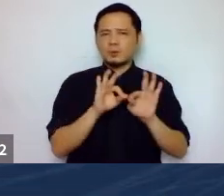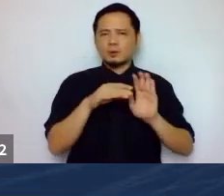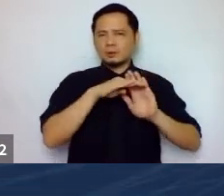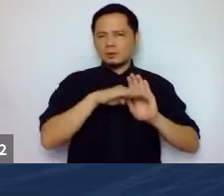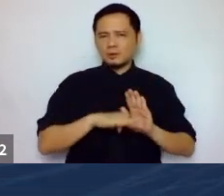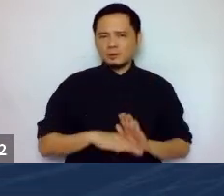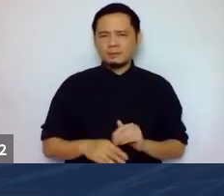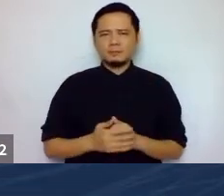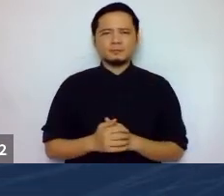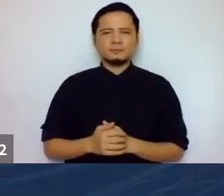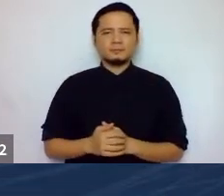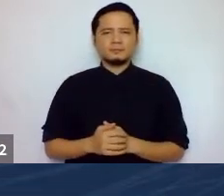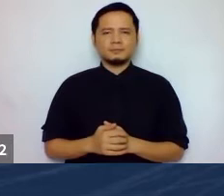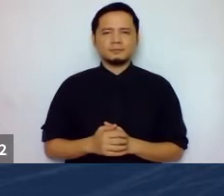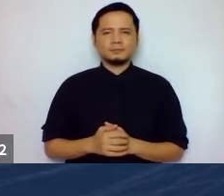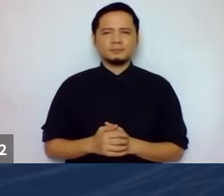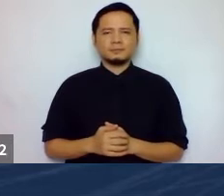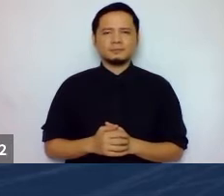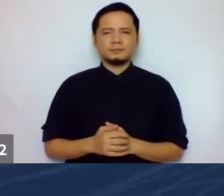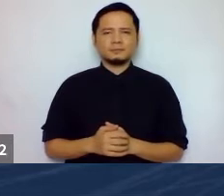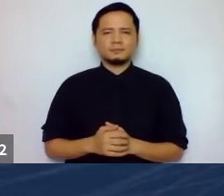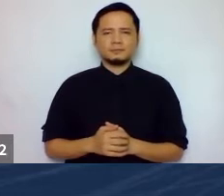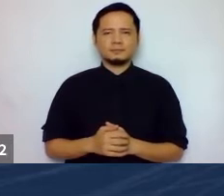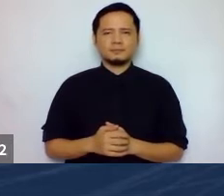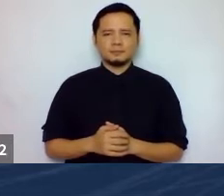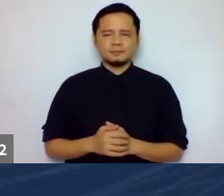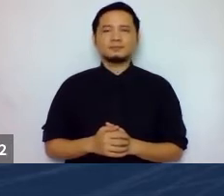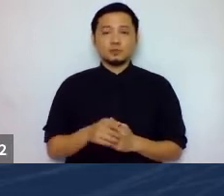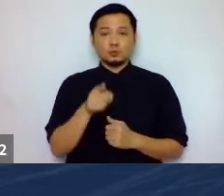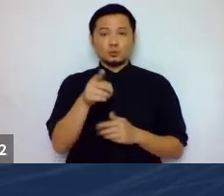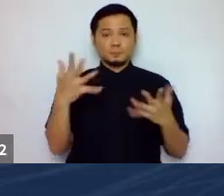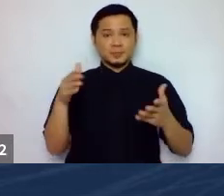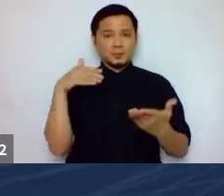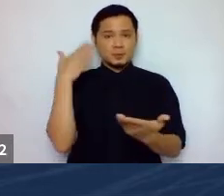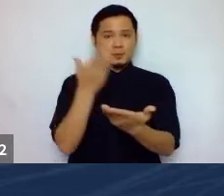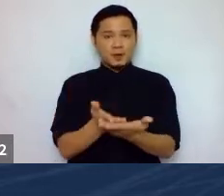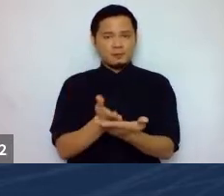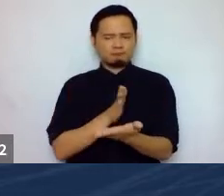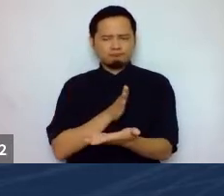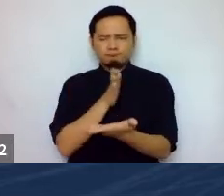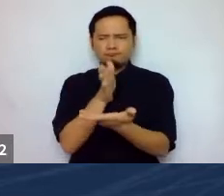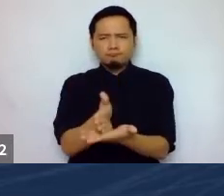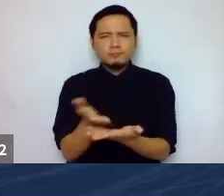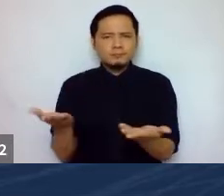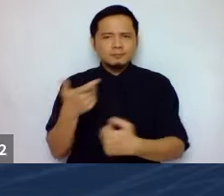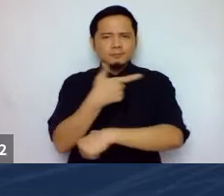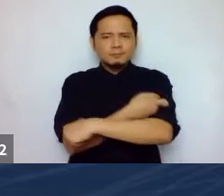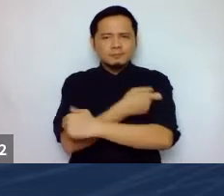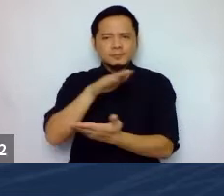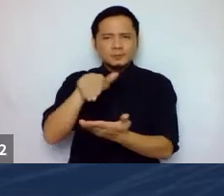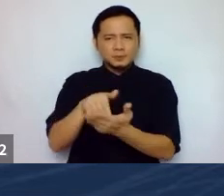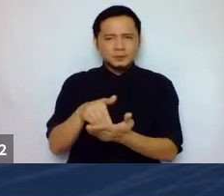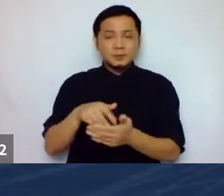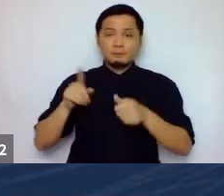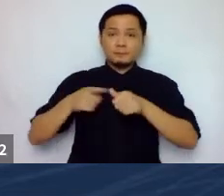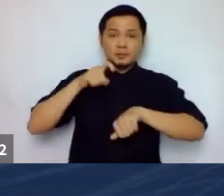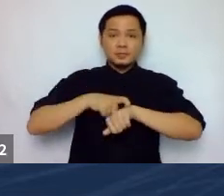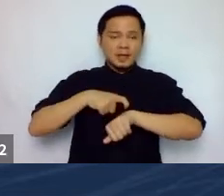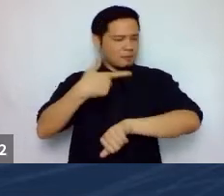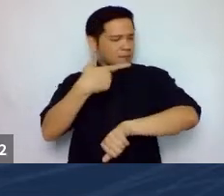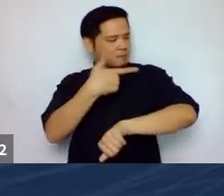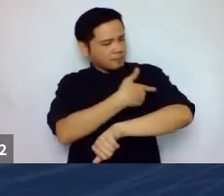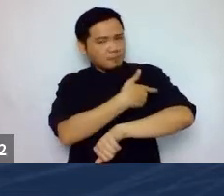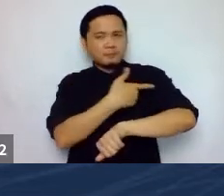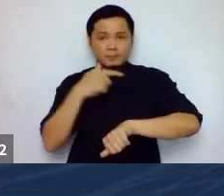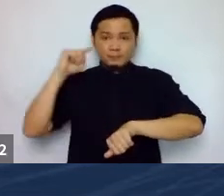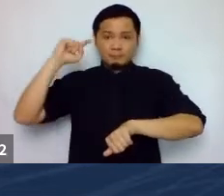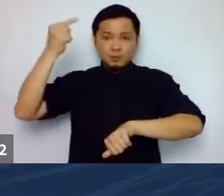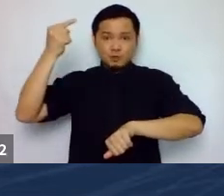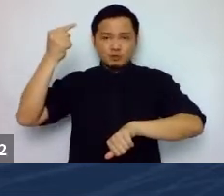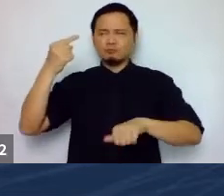So once you have arrived at the vaccination site, once you have been given the first dose, you agreed to be vaccinated, and were vaccinated,